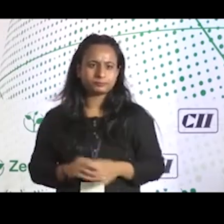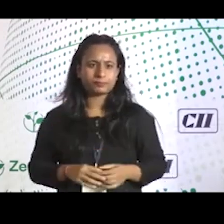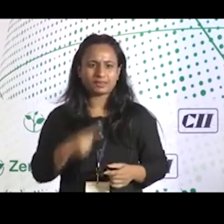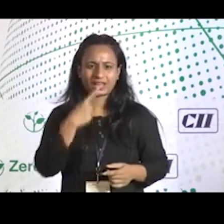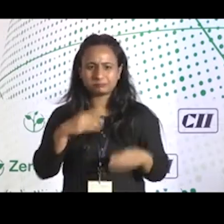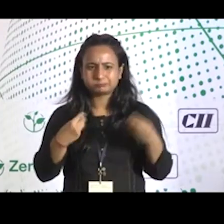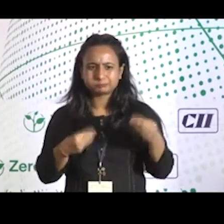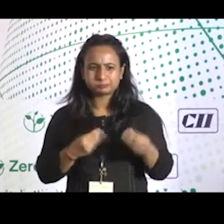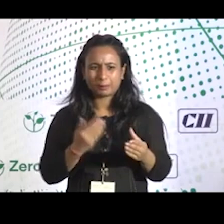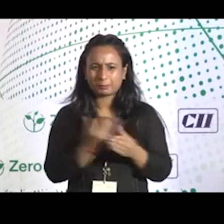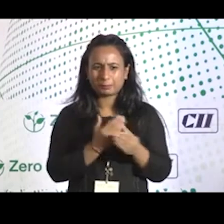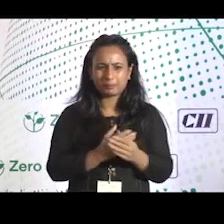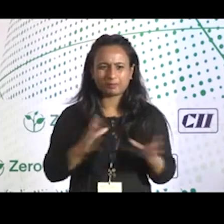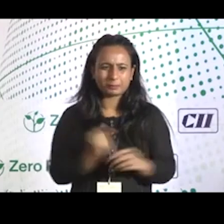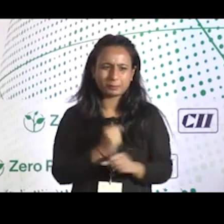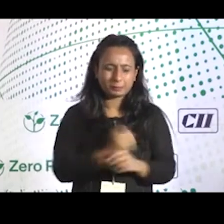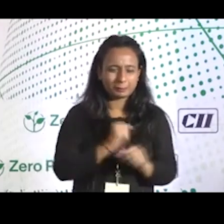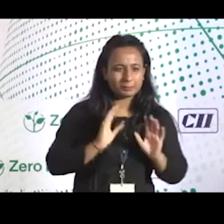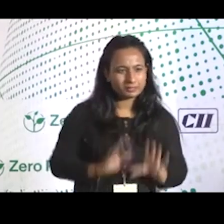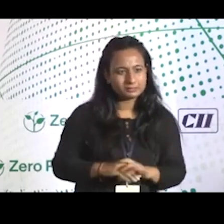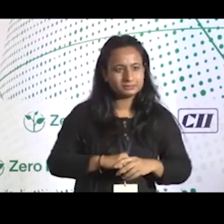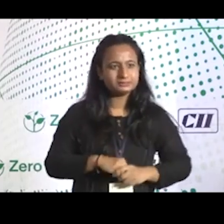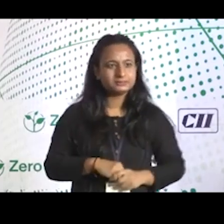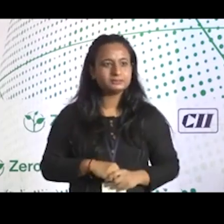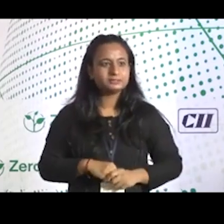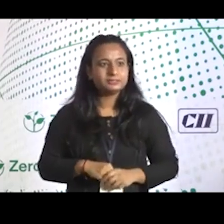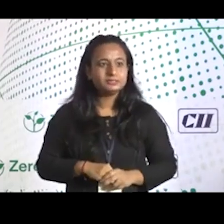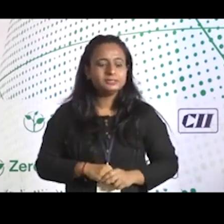So getting even the paperwork done and then linking people to